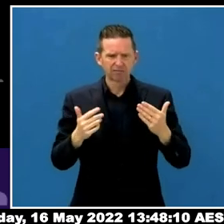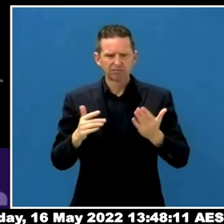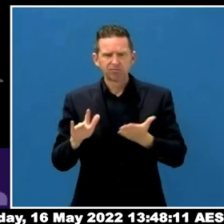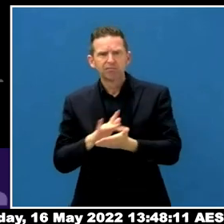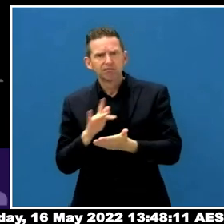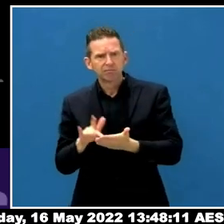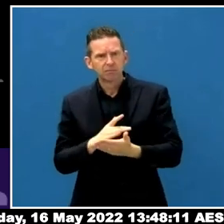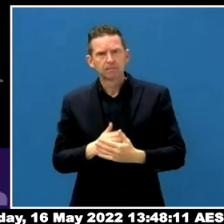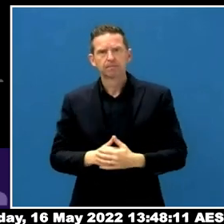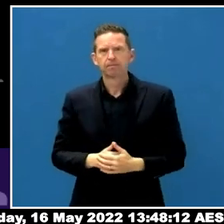No, no, not at all.